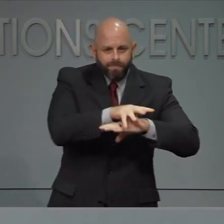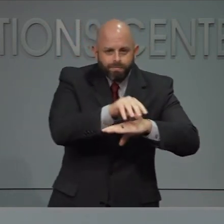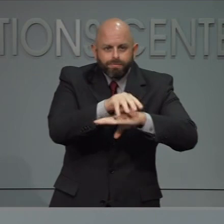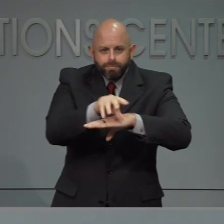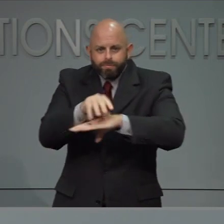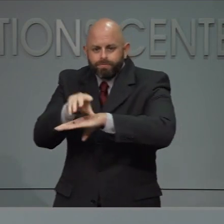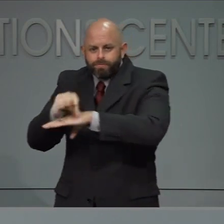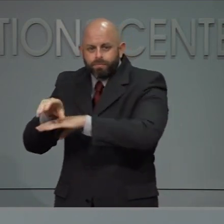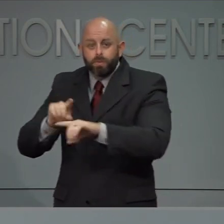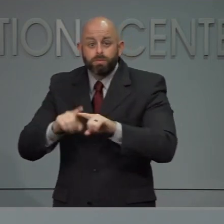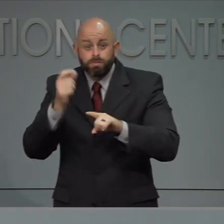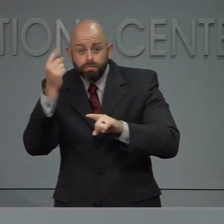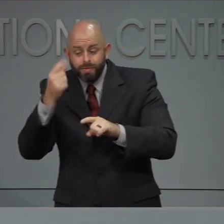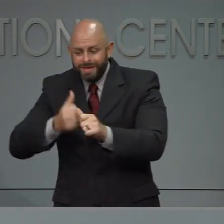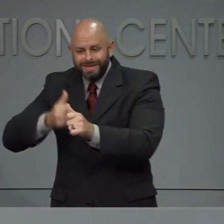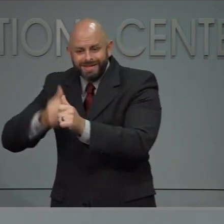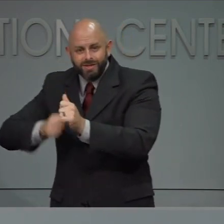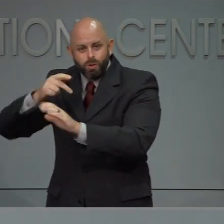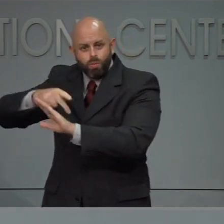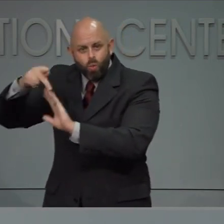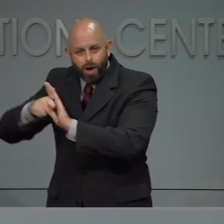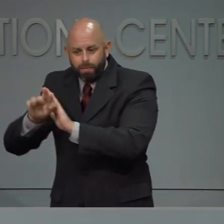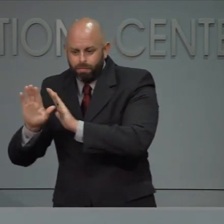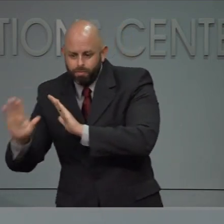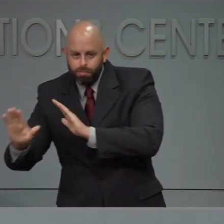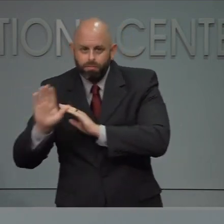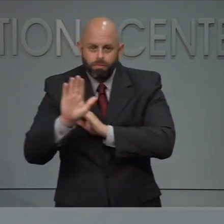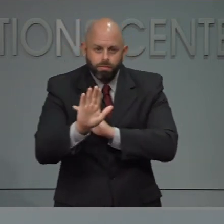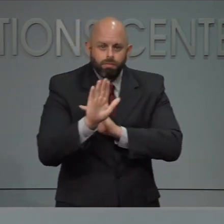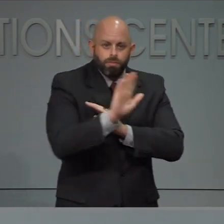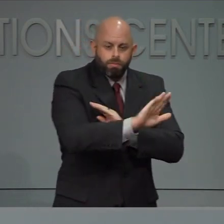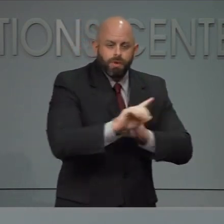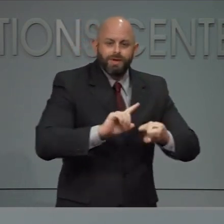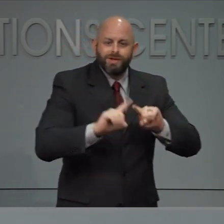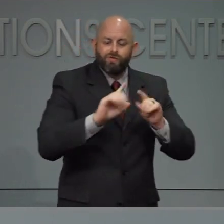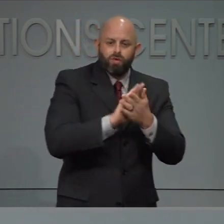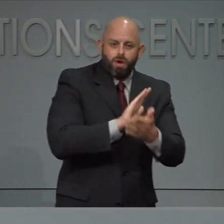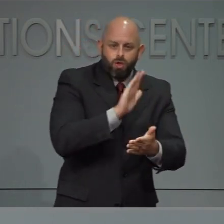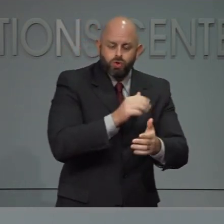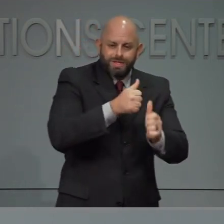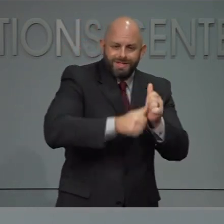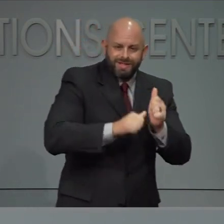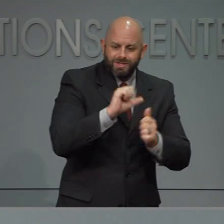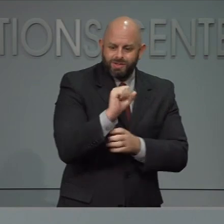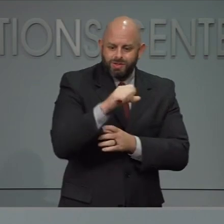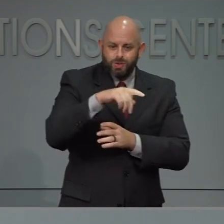THAT EACH SPORT AND EACH COLLEGIATE